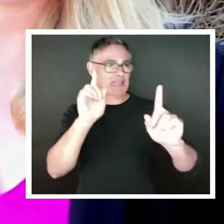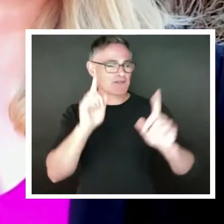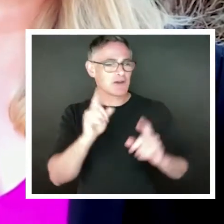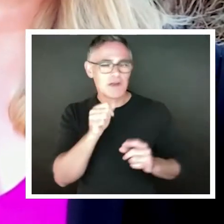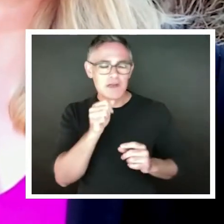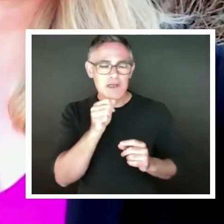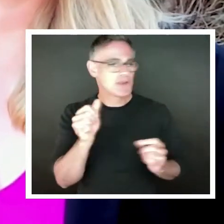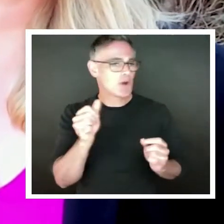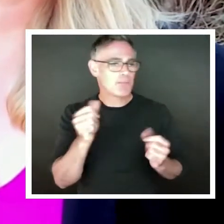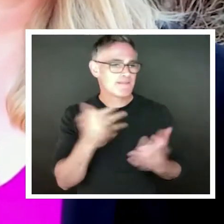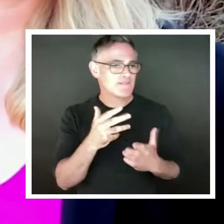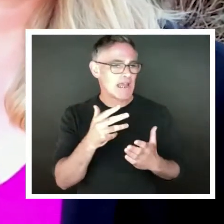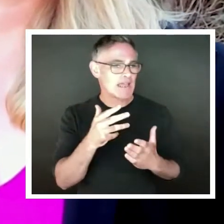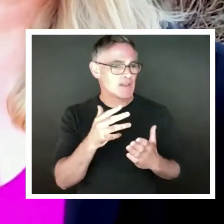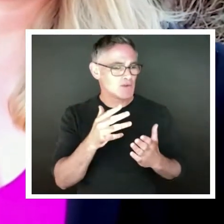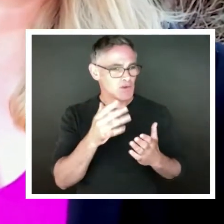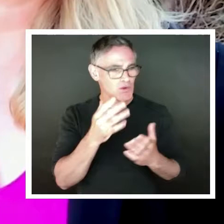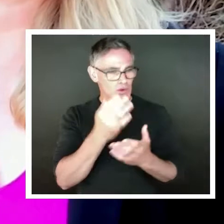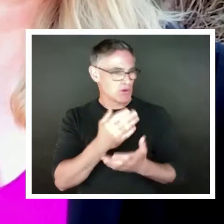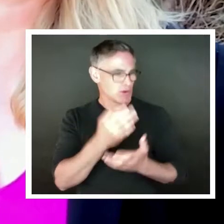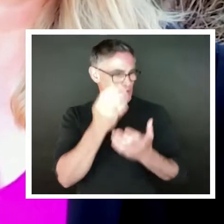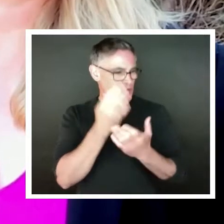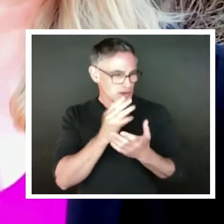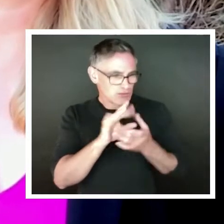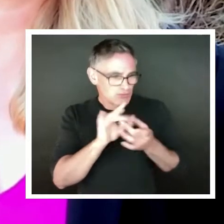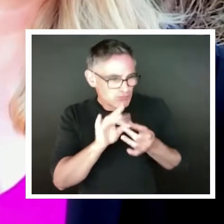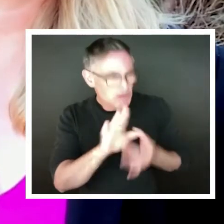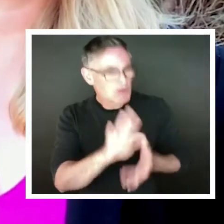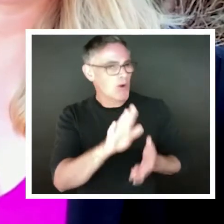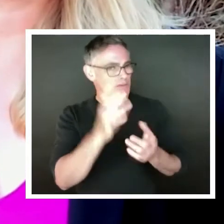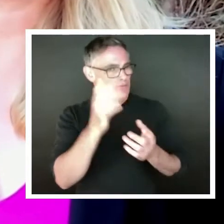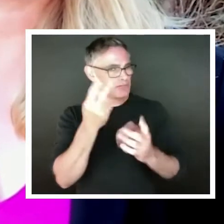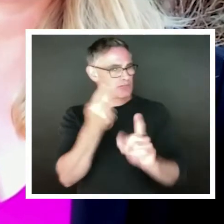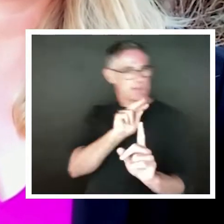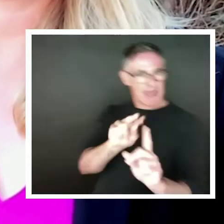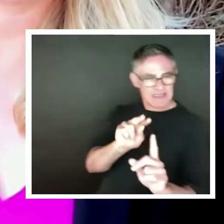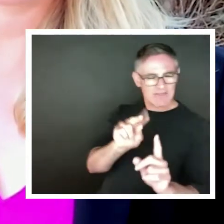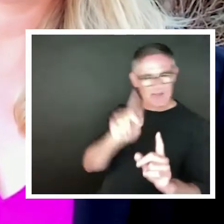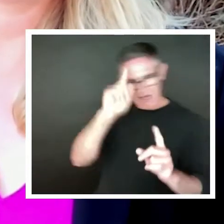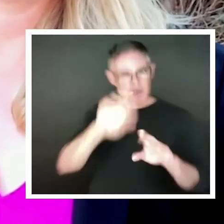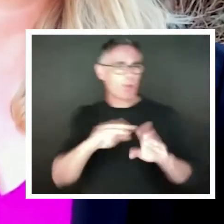Have an open mind and channel the determination that got you here today